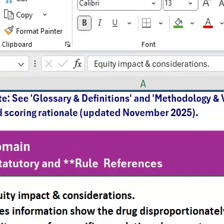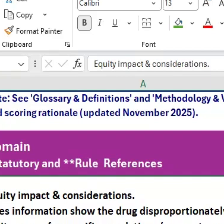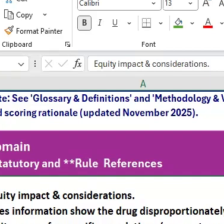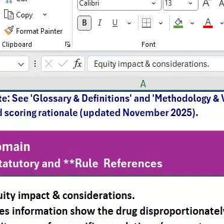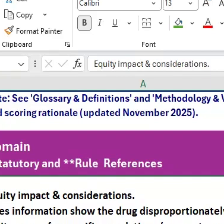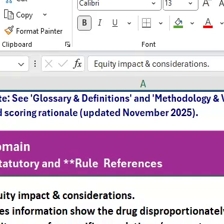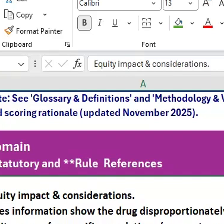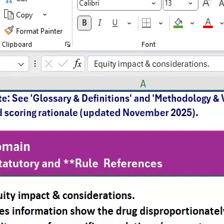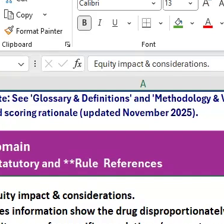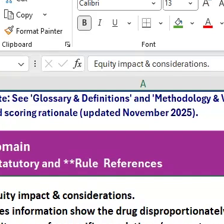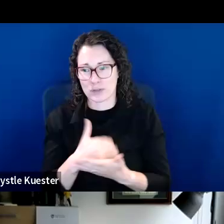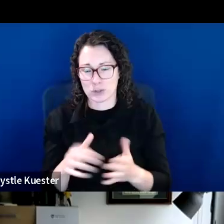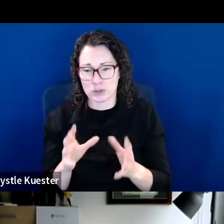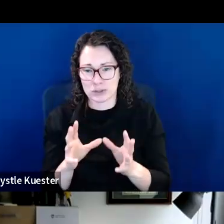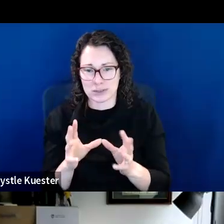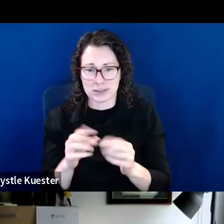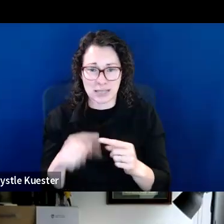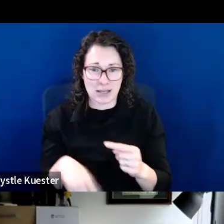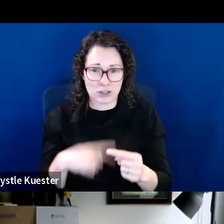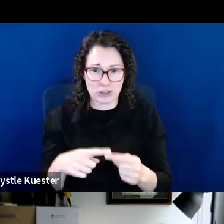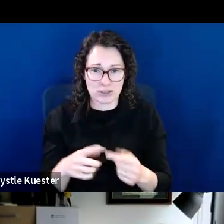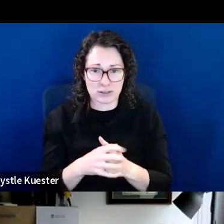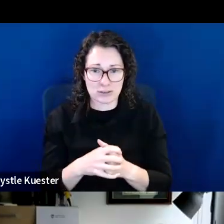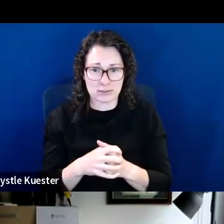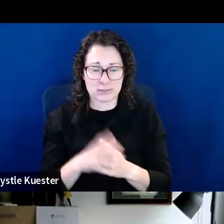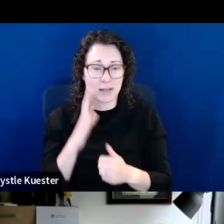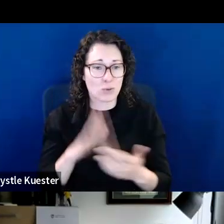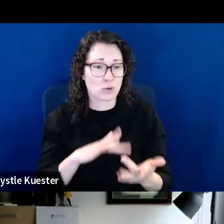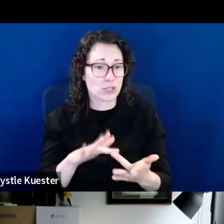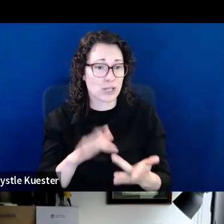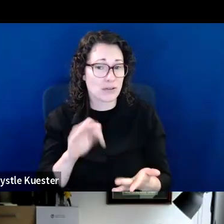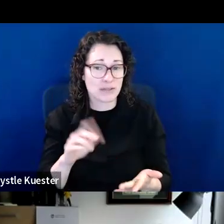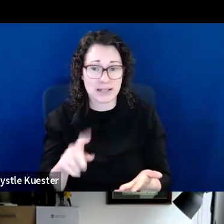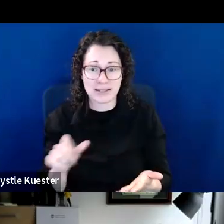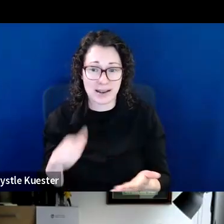um review cycle. I will reach out if I need any advice or assistance,